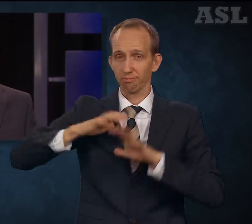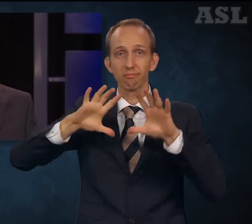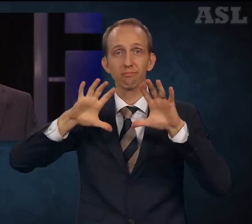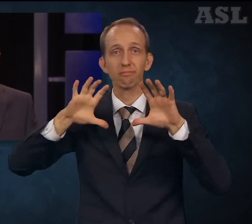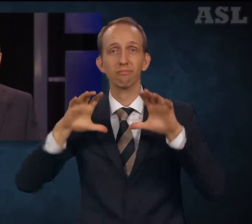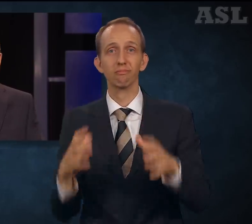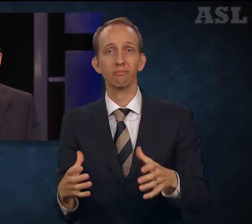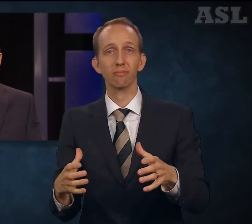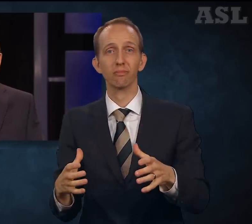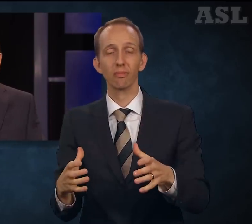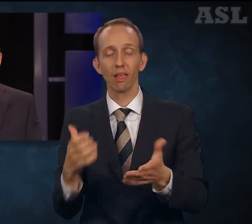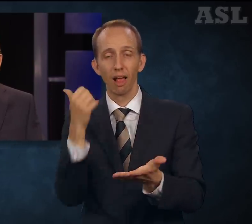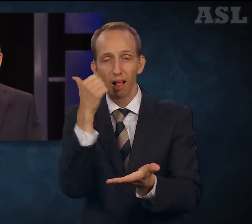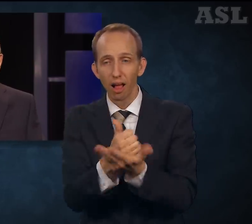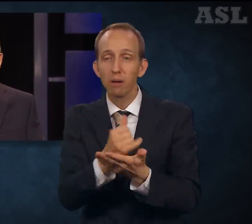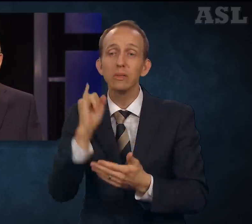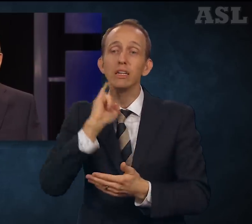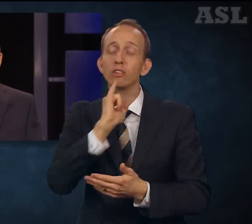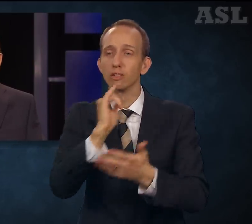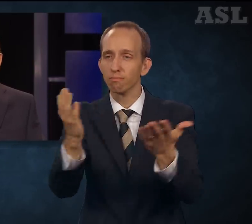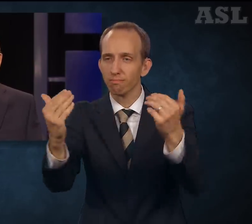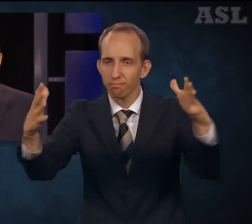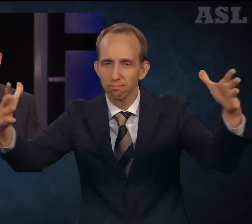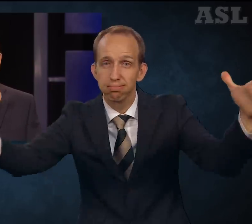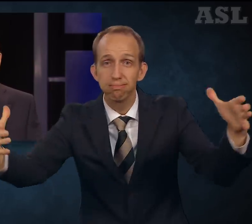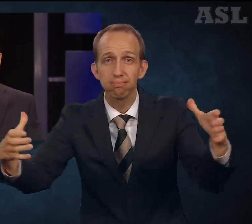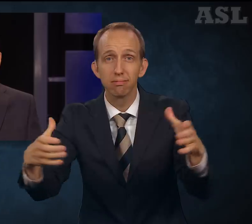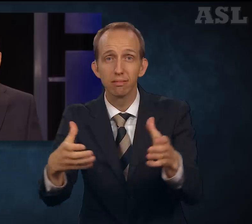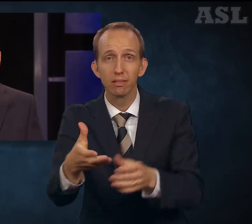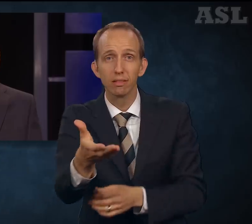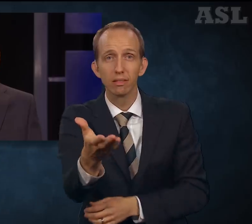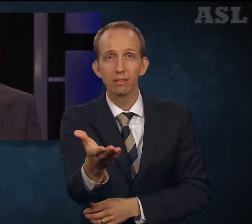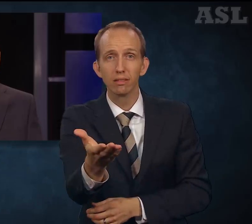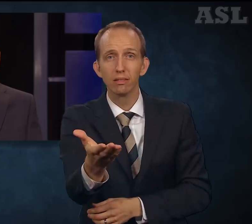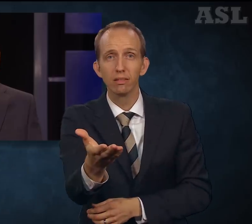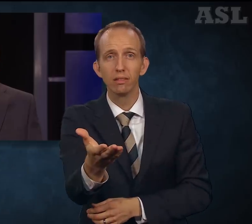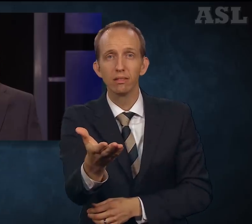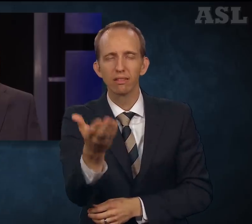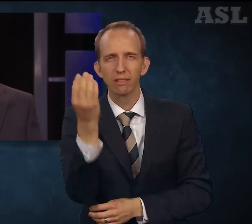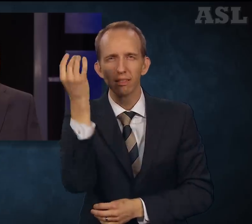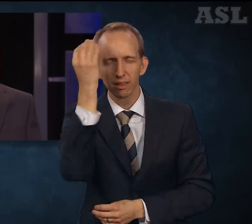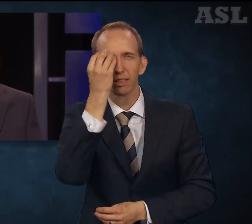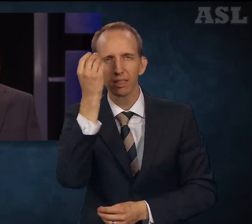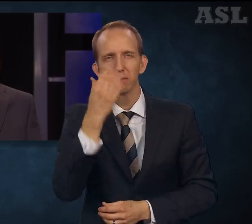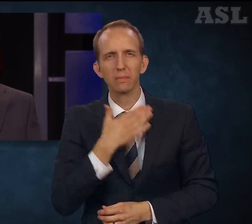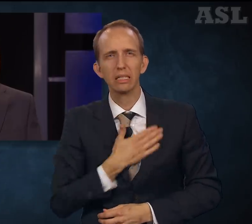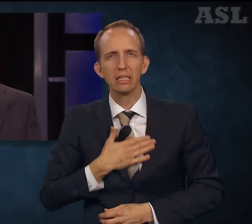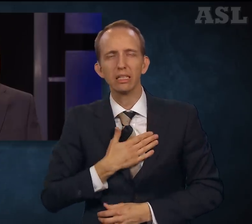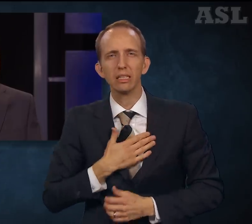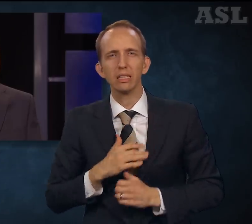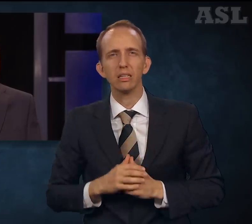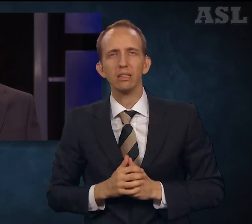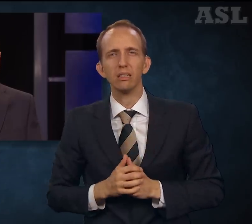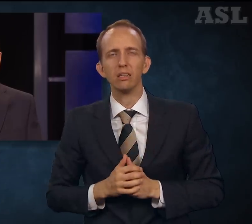THE YOUTH BATTALION OF THE